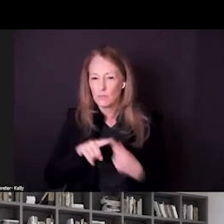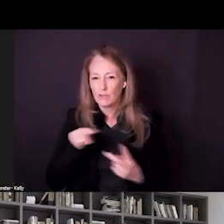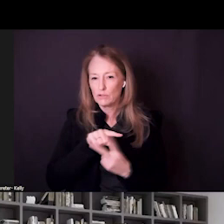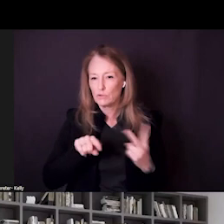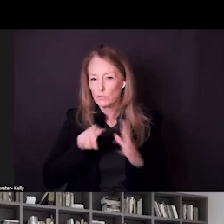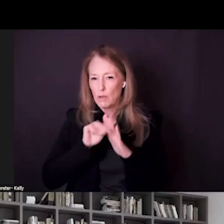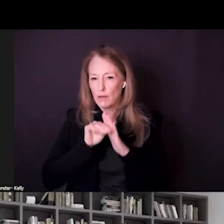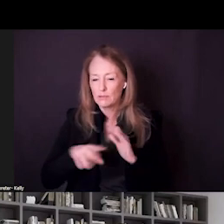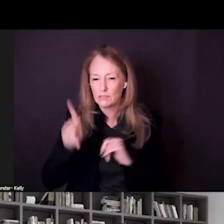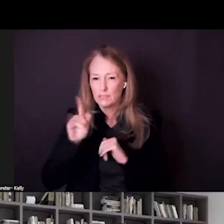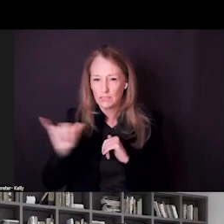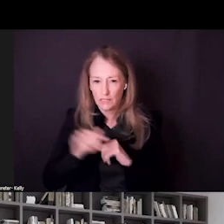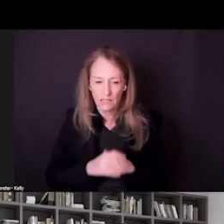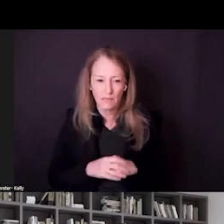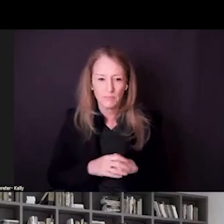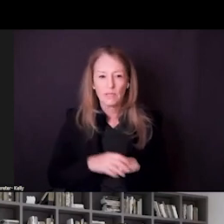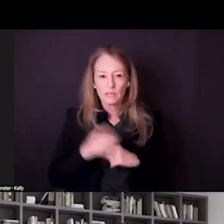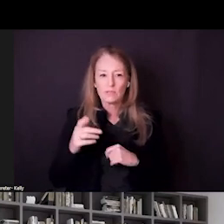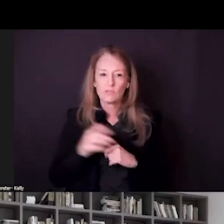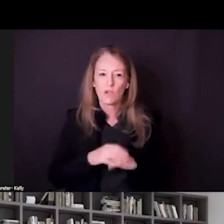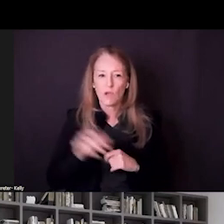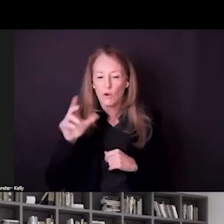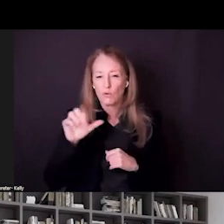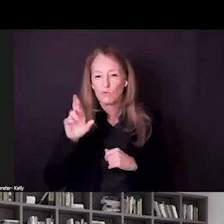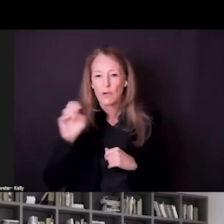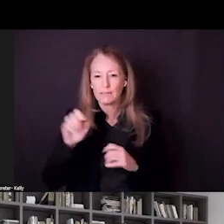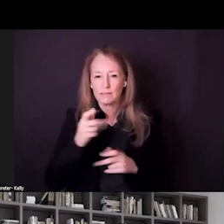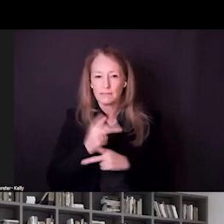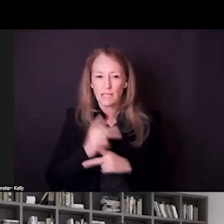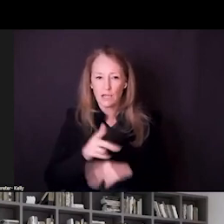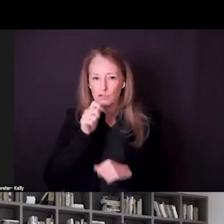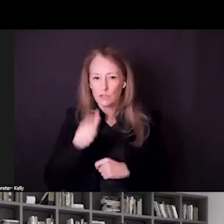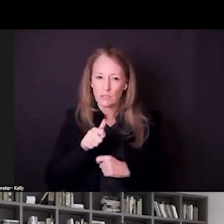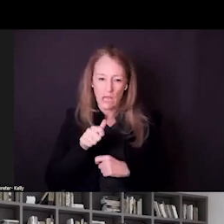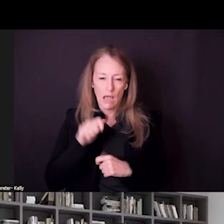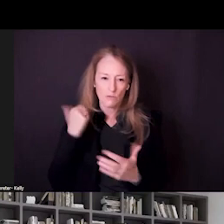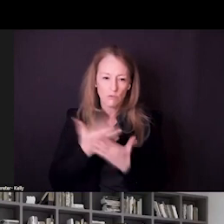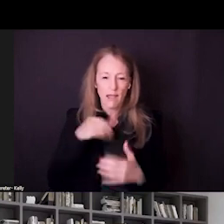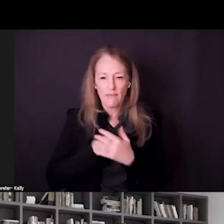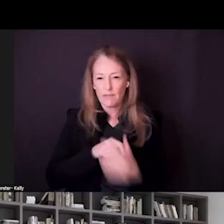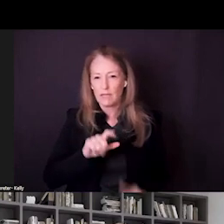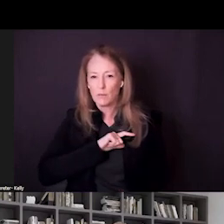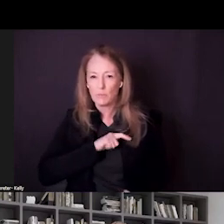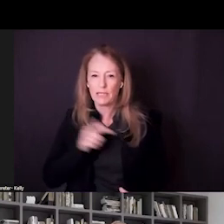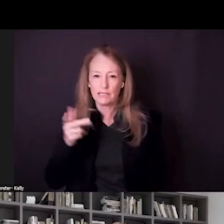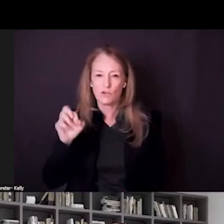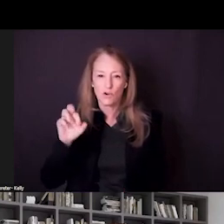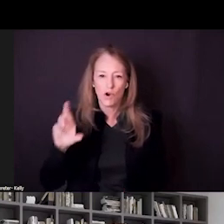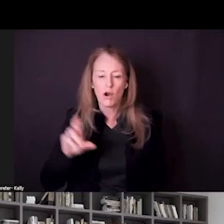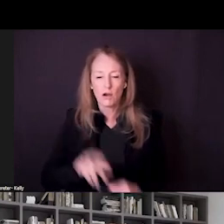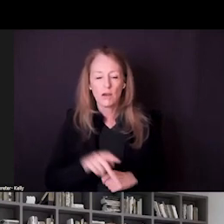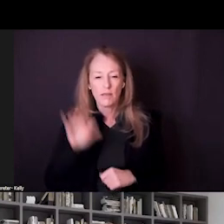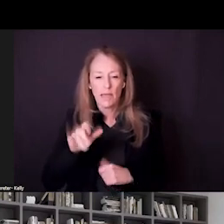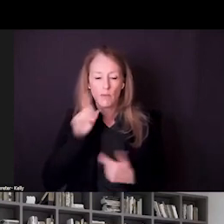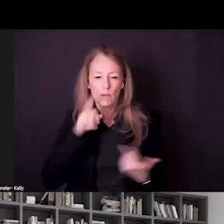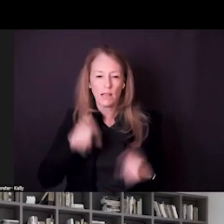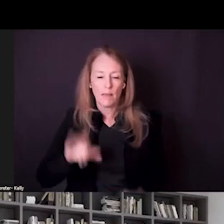COME IN A POLICE CARE ON JANUARY 24TH. THESE NEXT TWO WEEKS WE